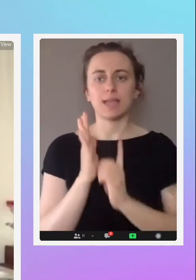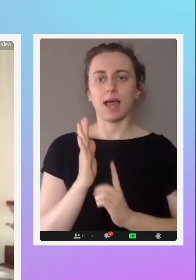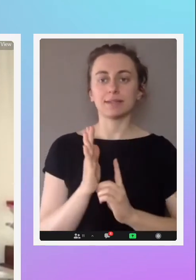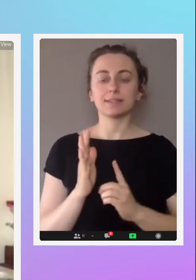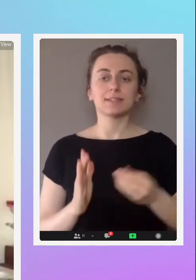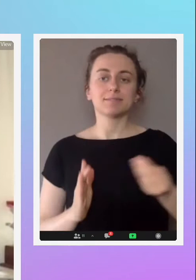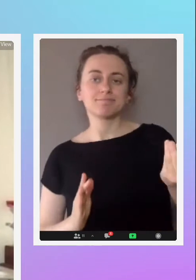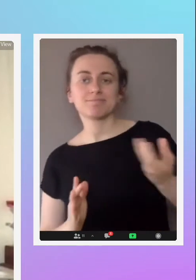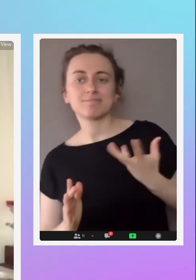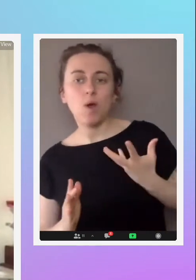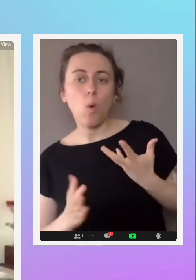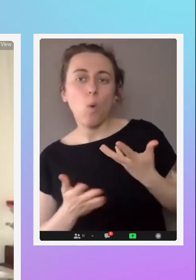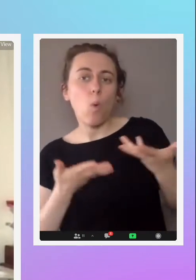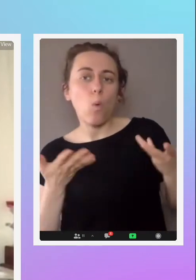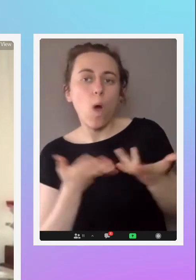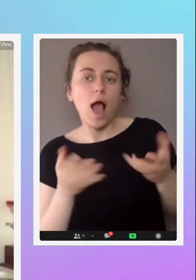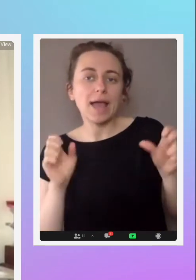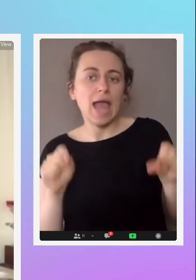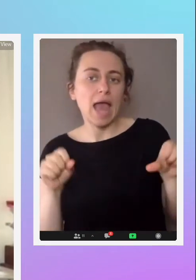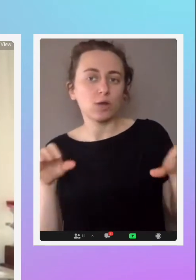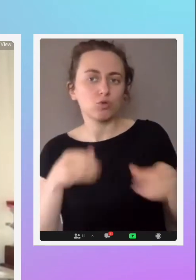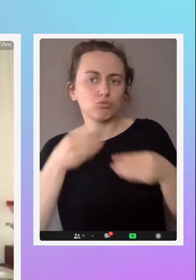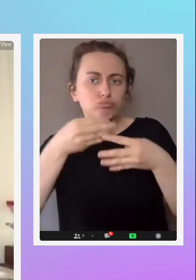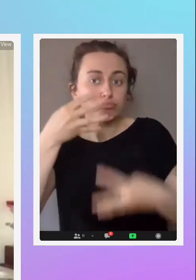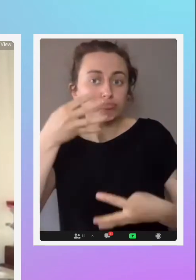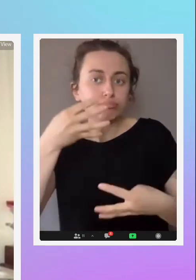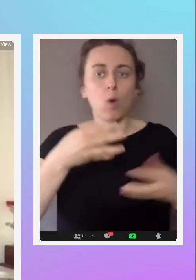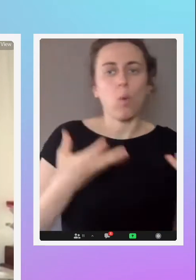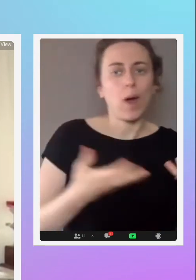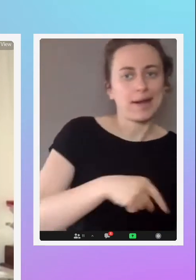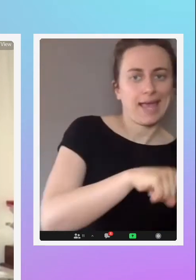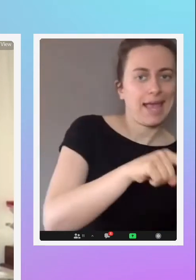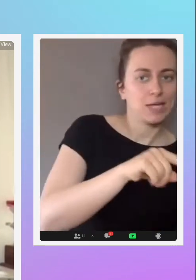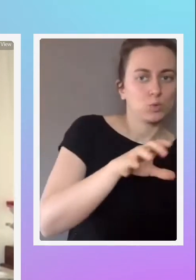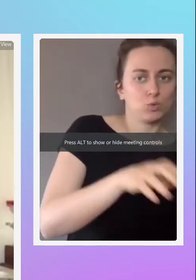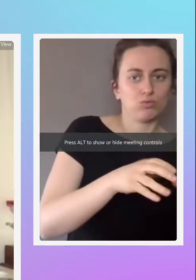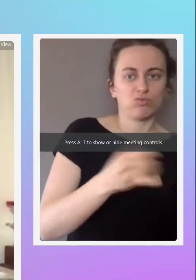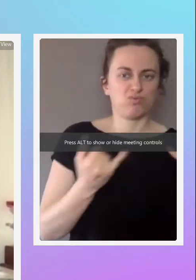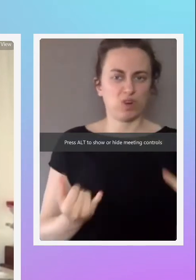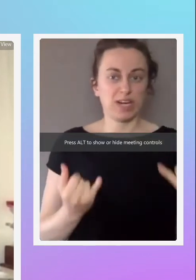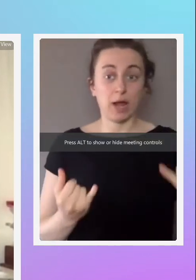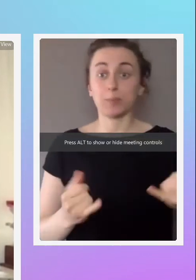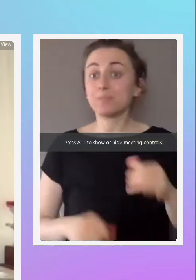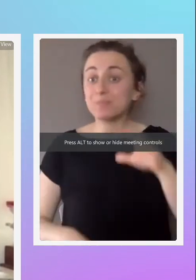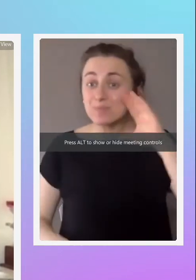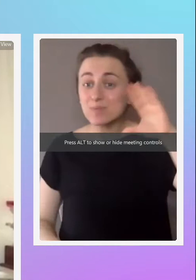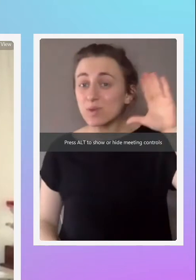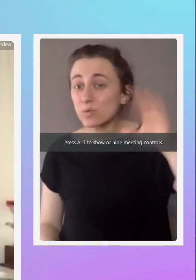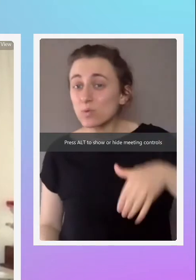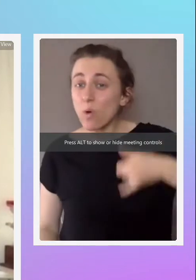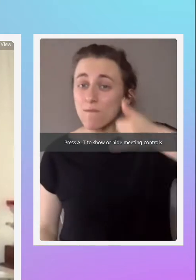So anyone who's ever used a telephone automatic response system